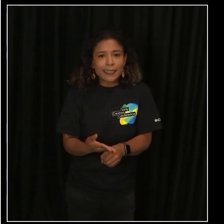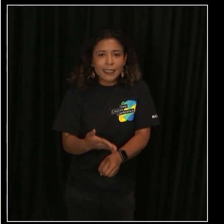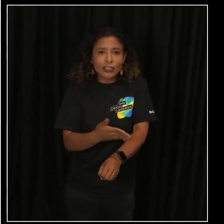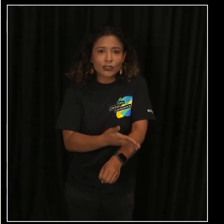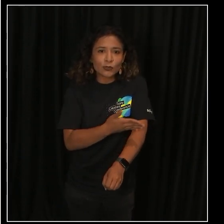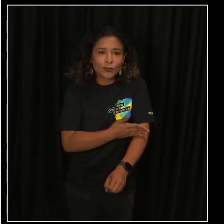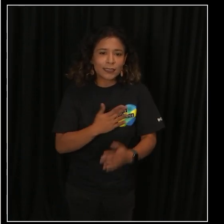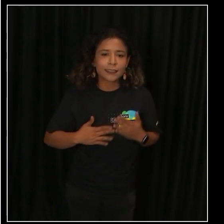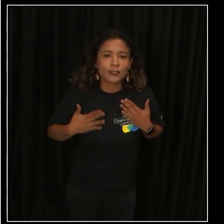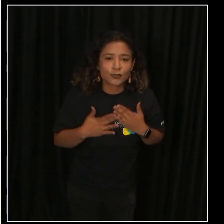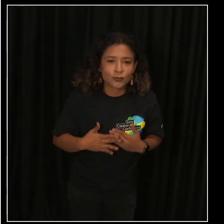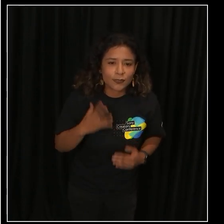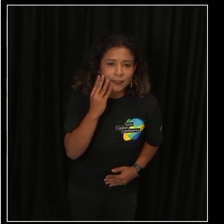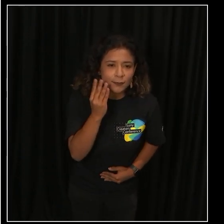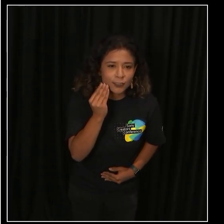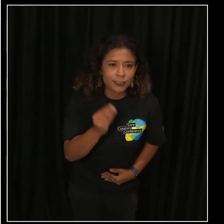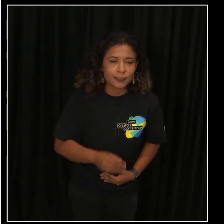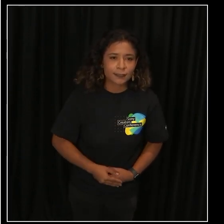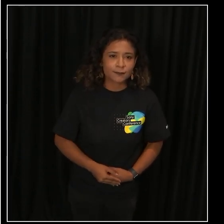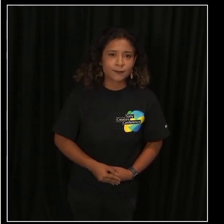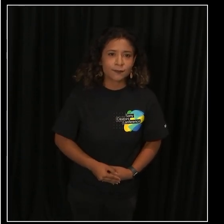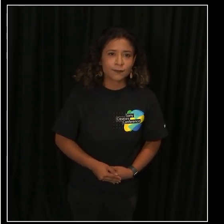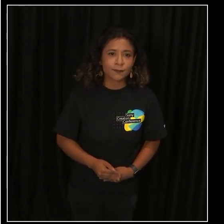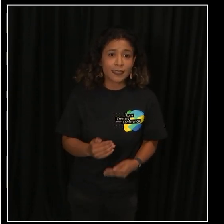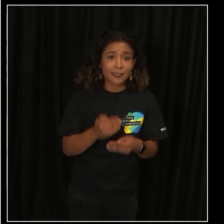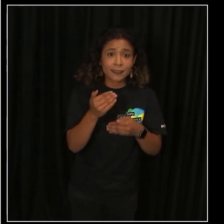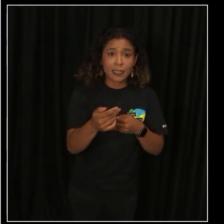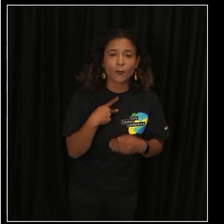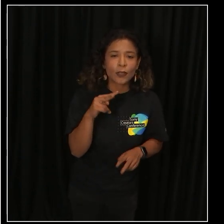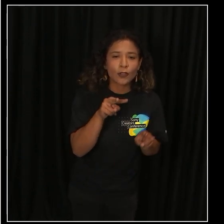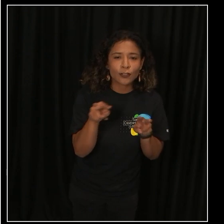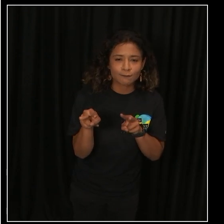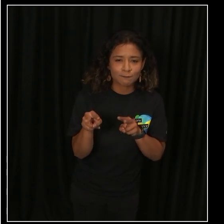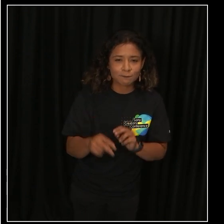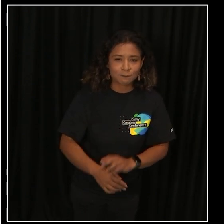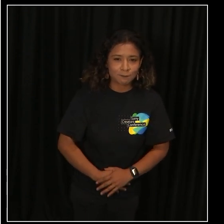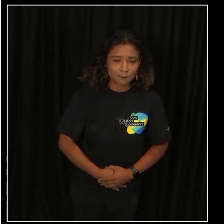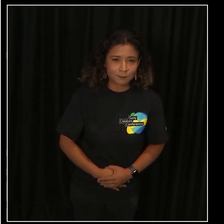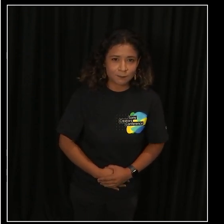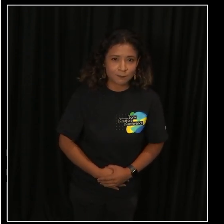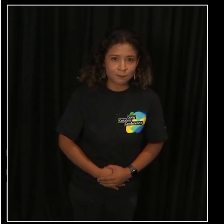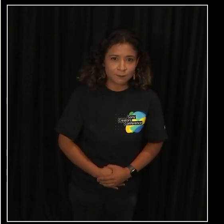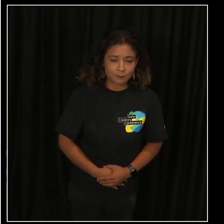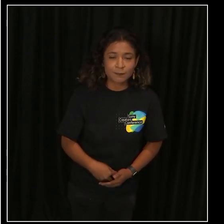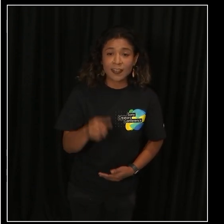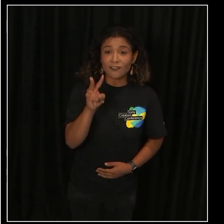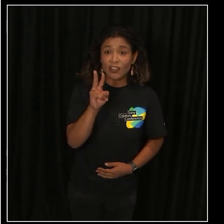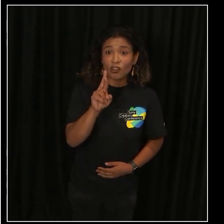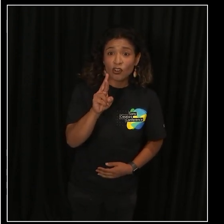Next, let's look at the user interface. In VR, the user interface must have a consistent